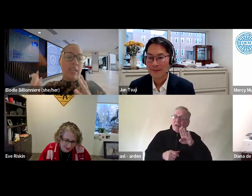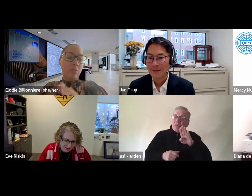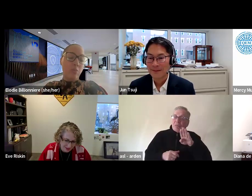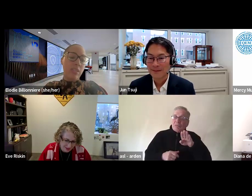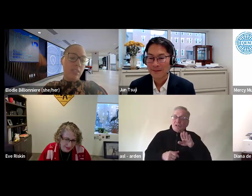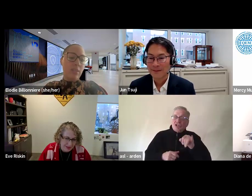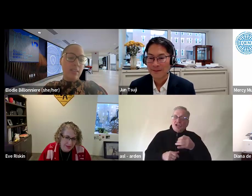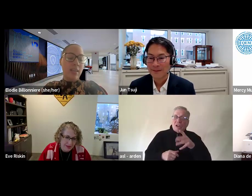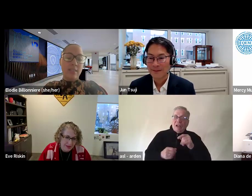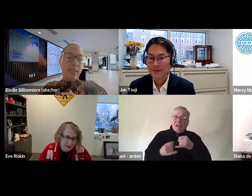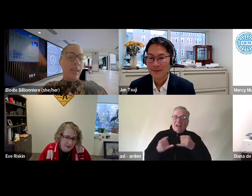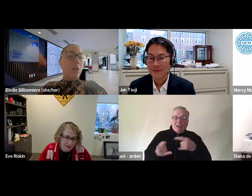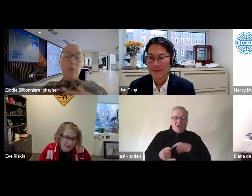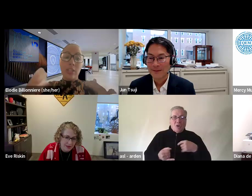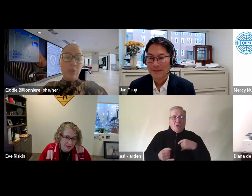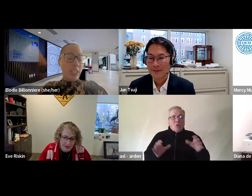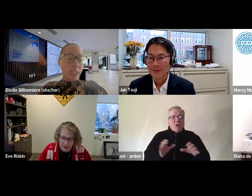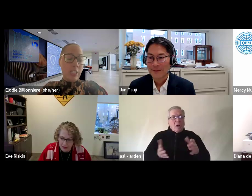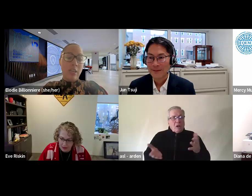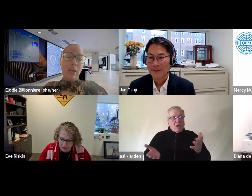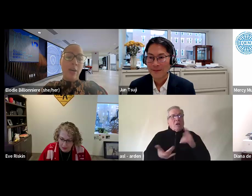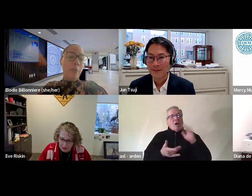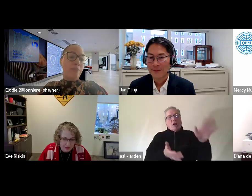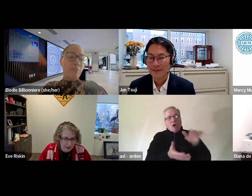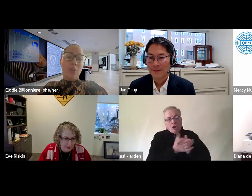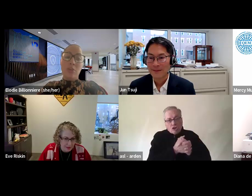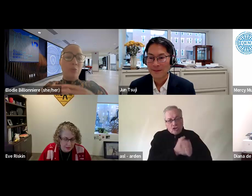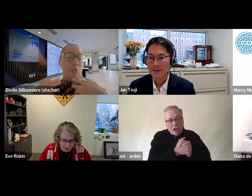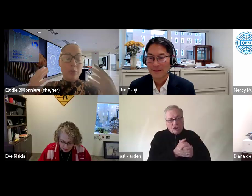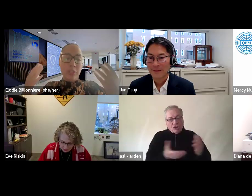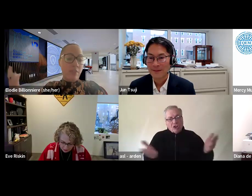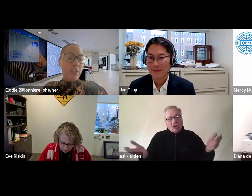and in our case what we did is risk saying congratulations